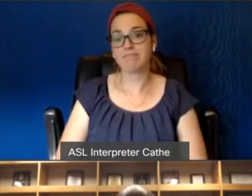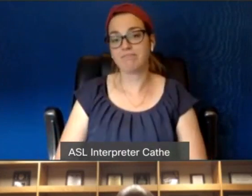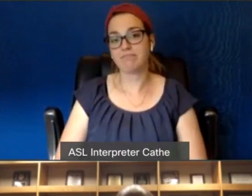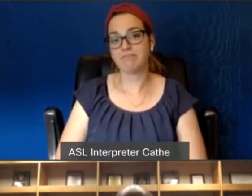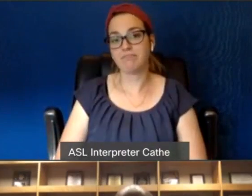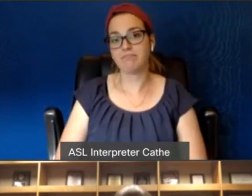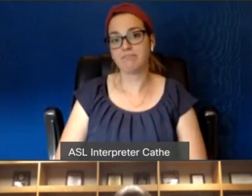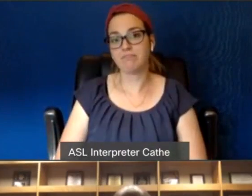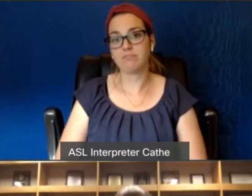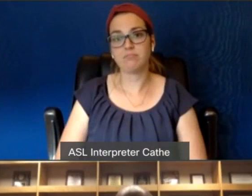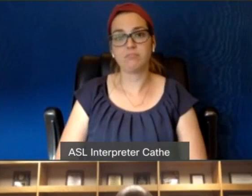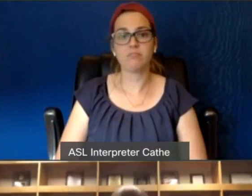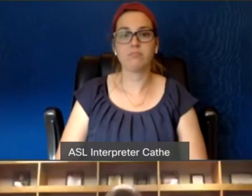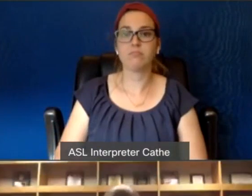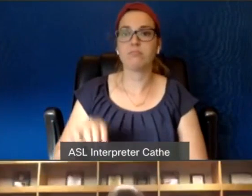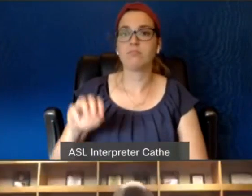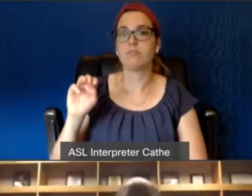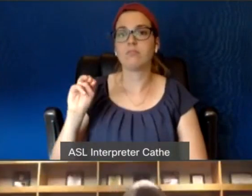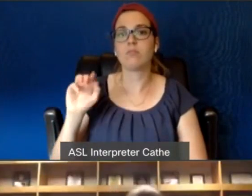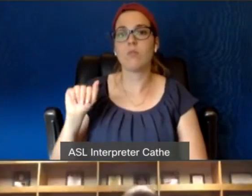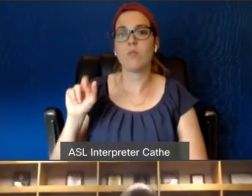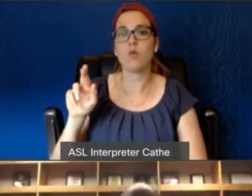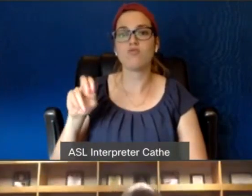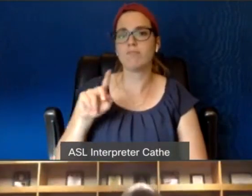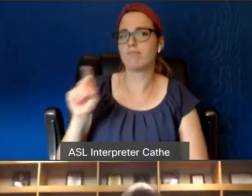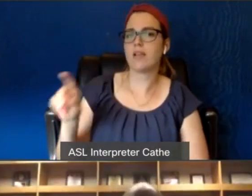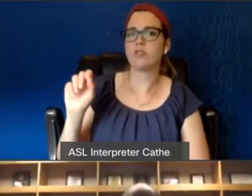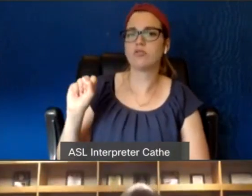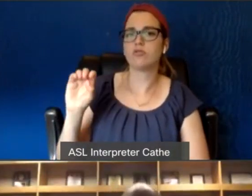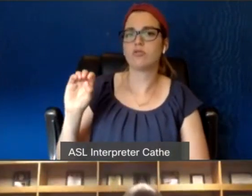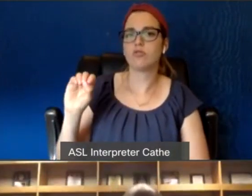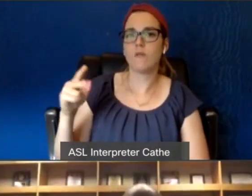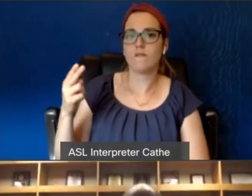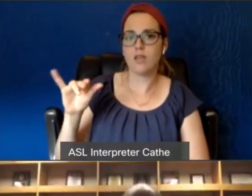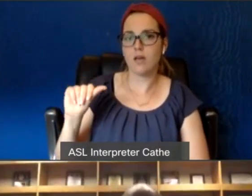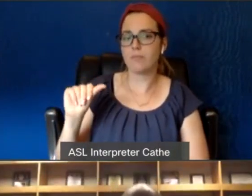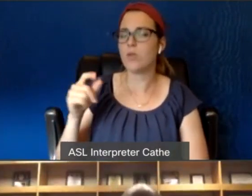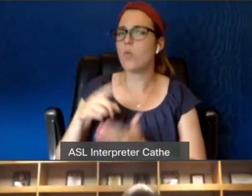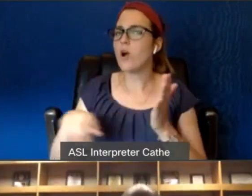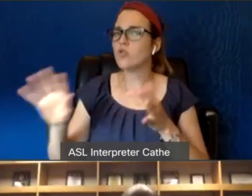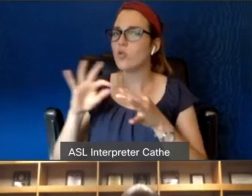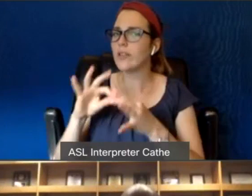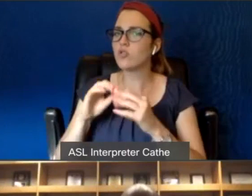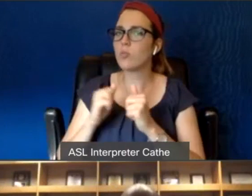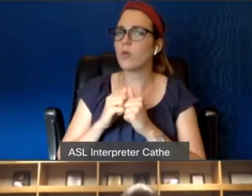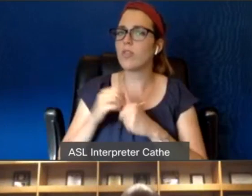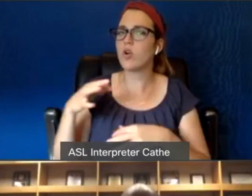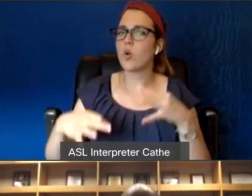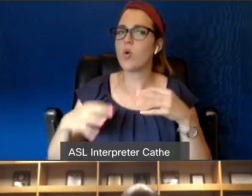Sophia what is your relationship with the court team of your local recovery court?